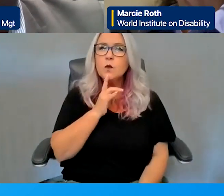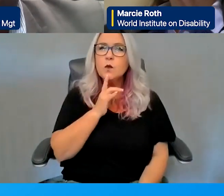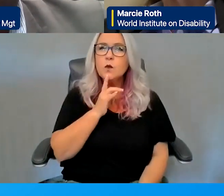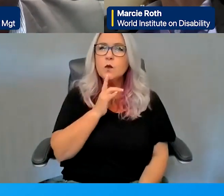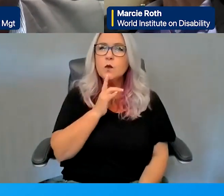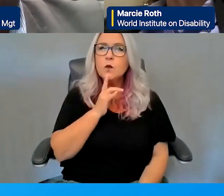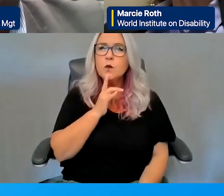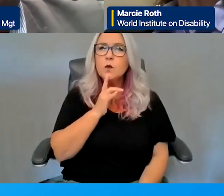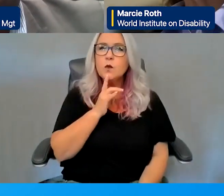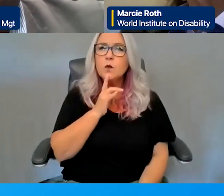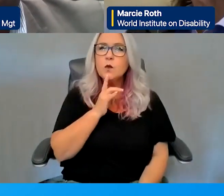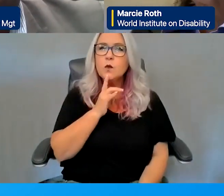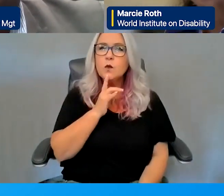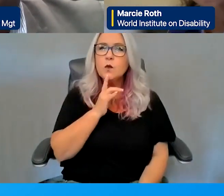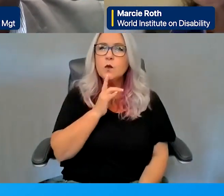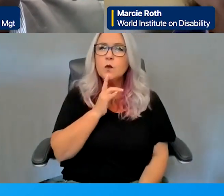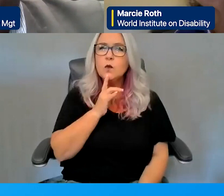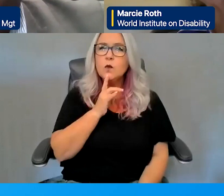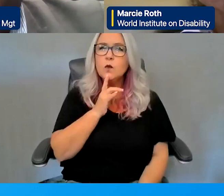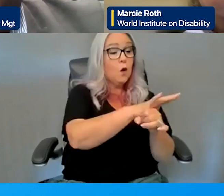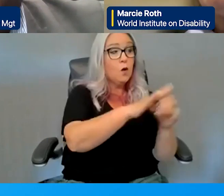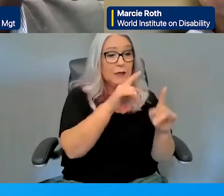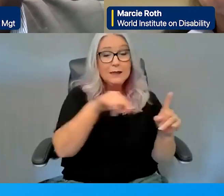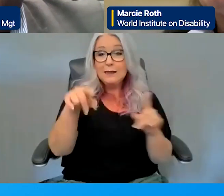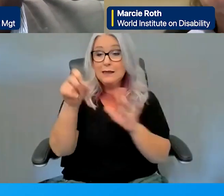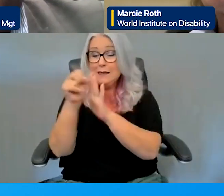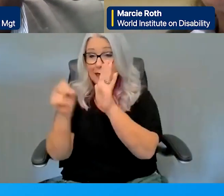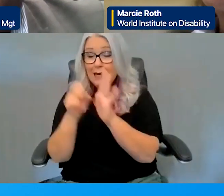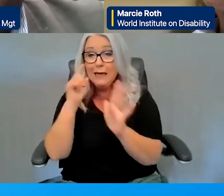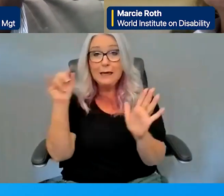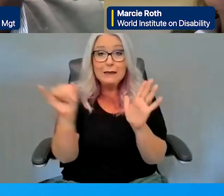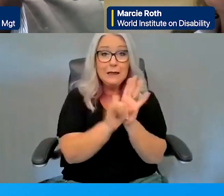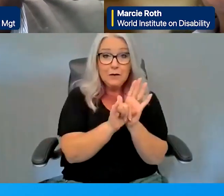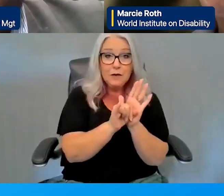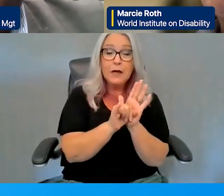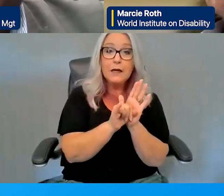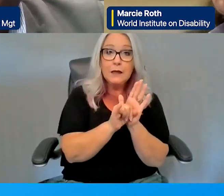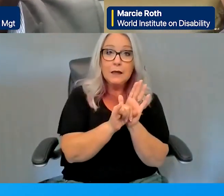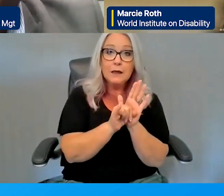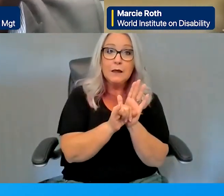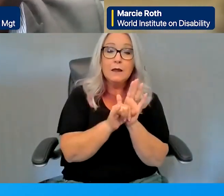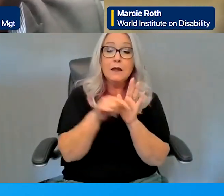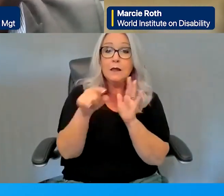local communities and states identify the shelters that are